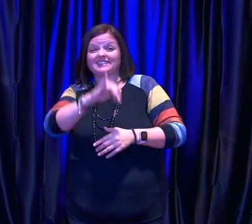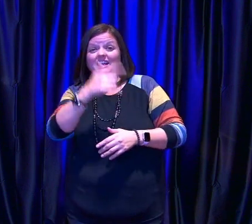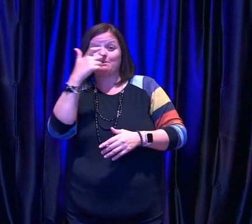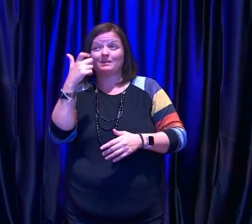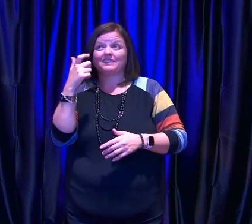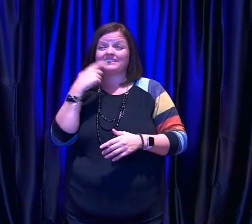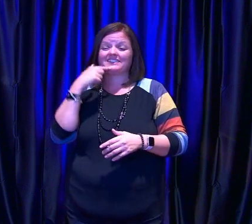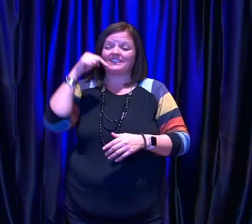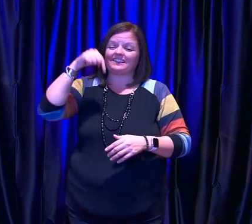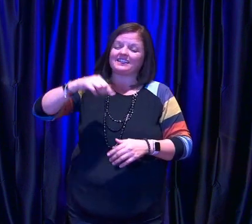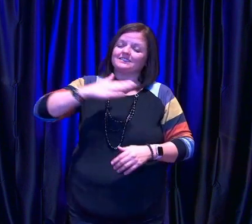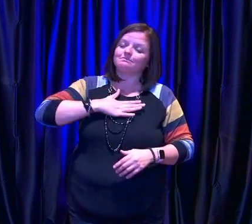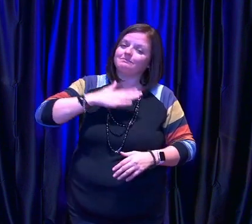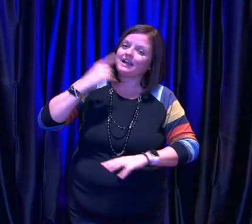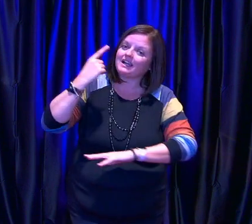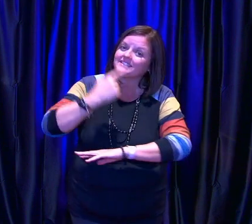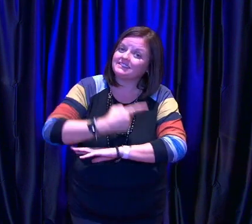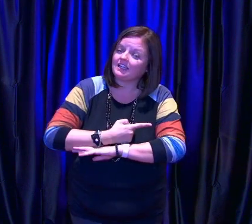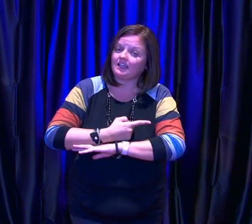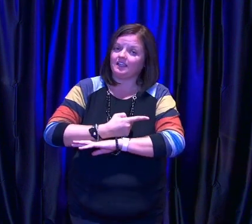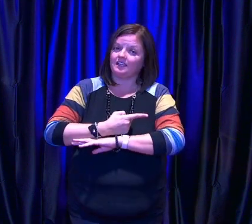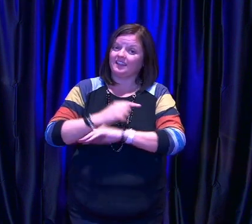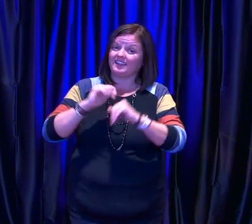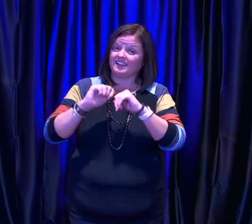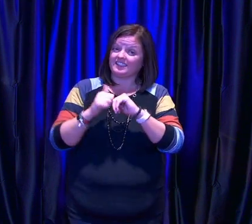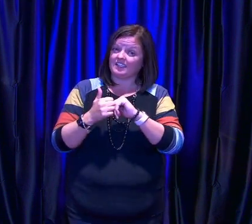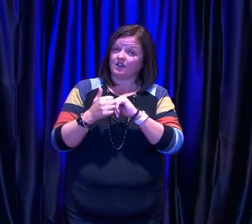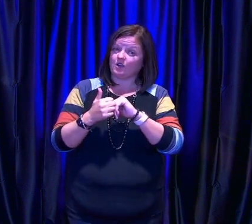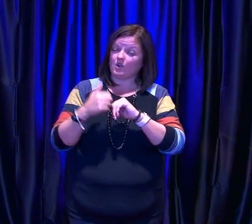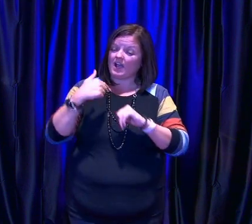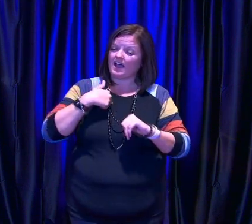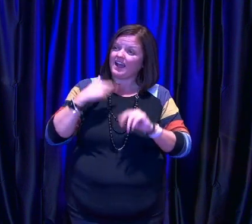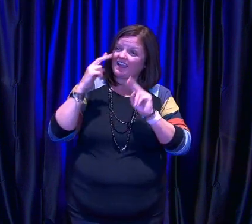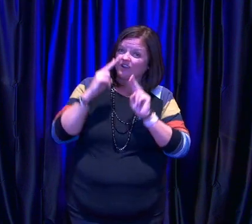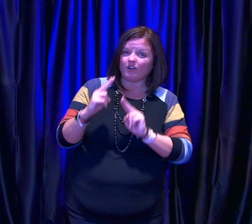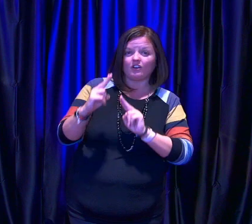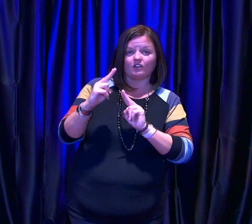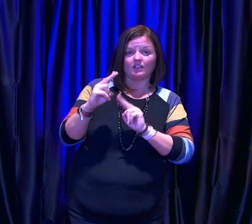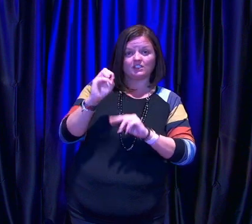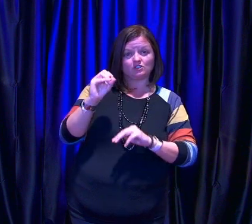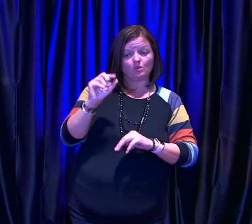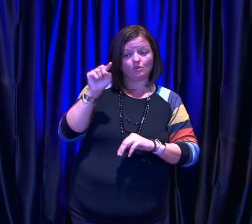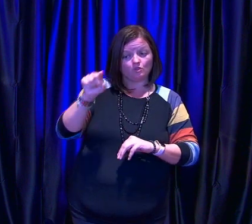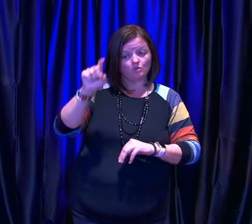this is my day it's it's how i honor it and so you have to honor it